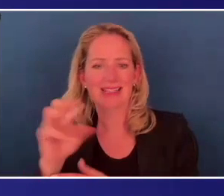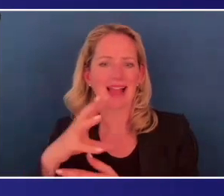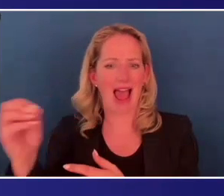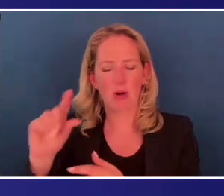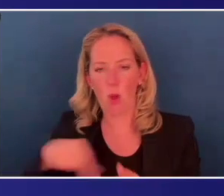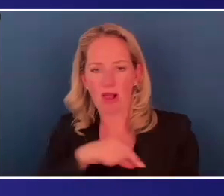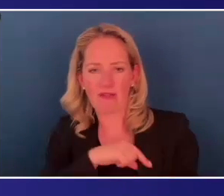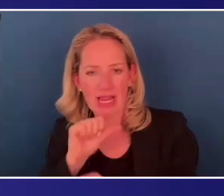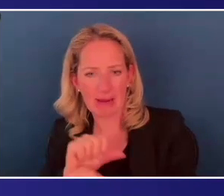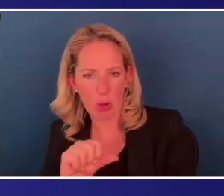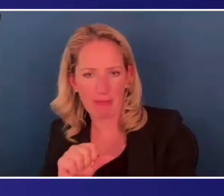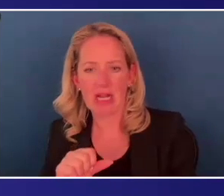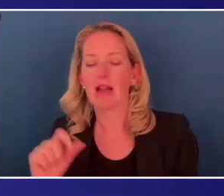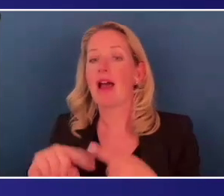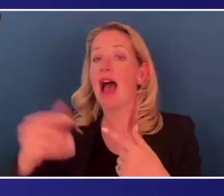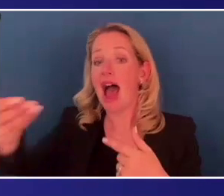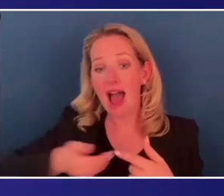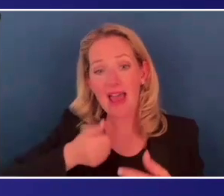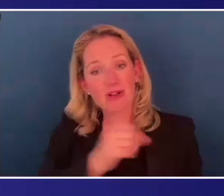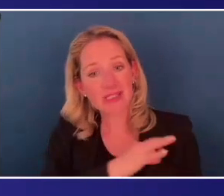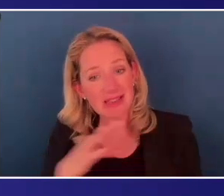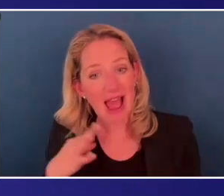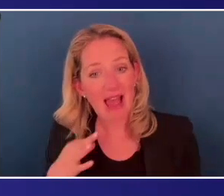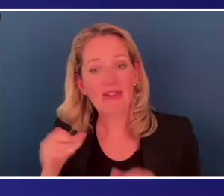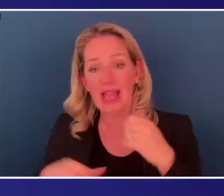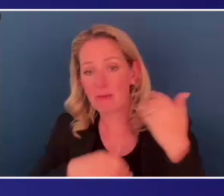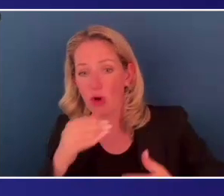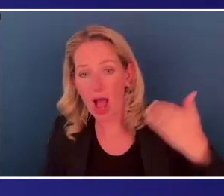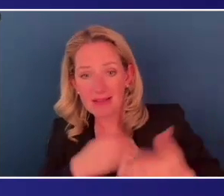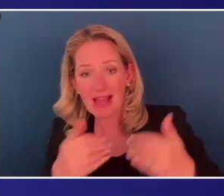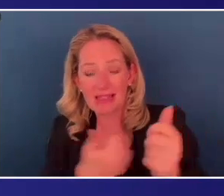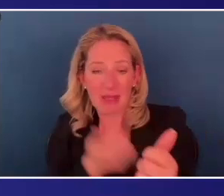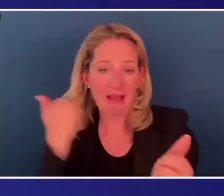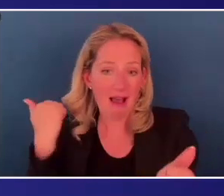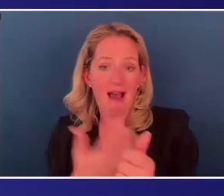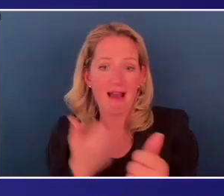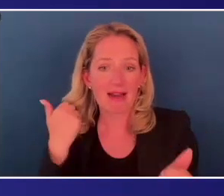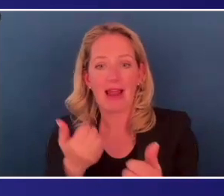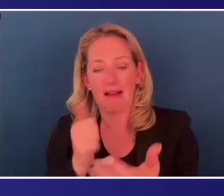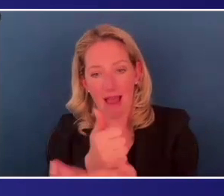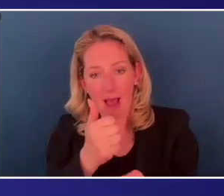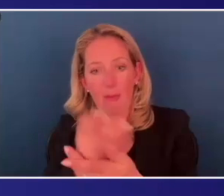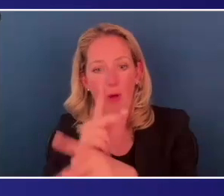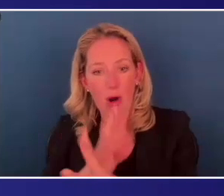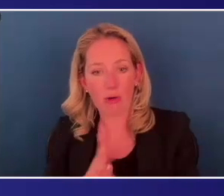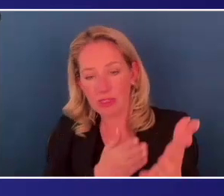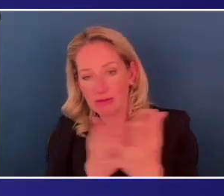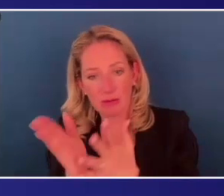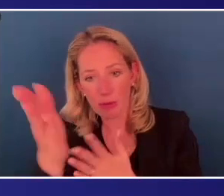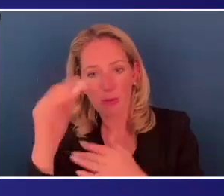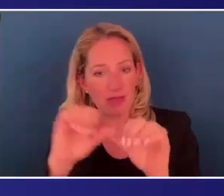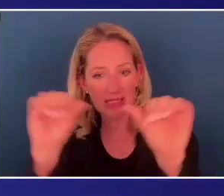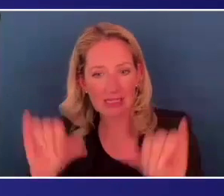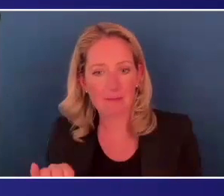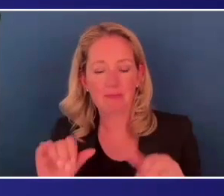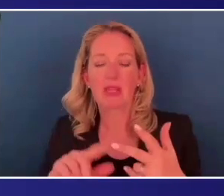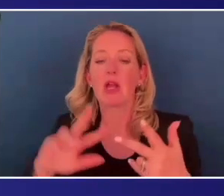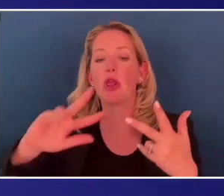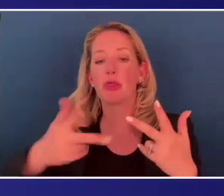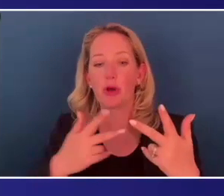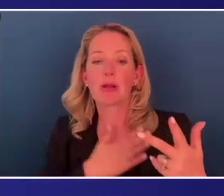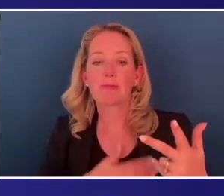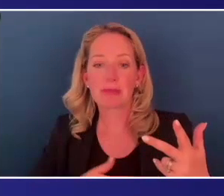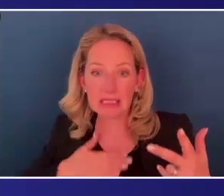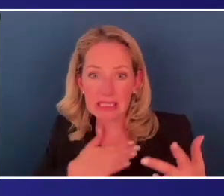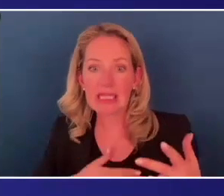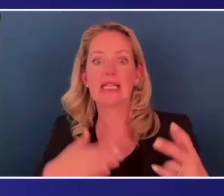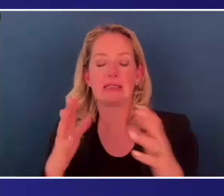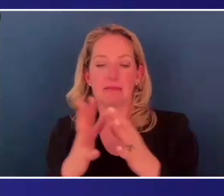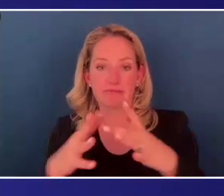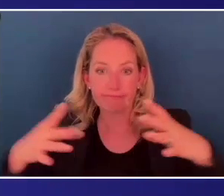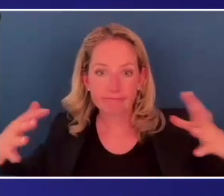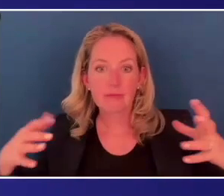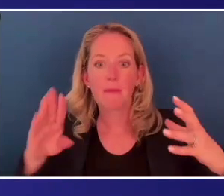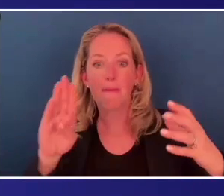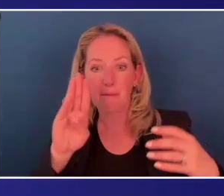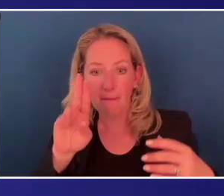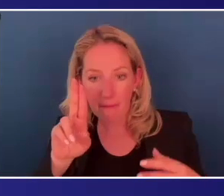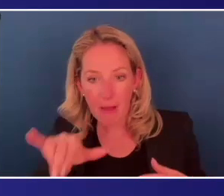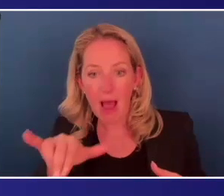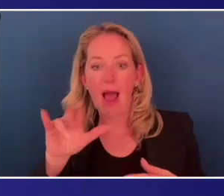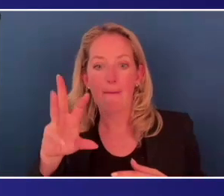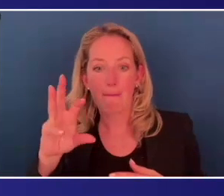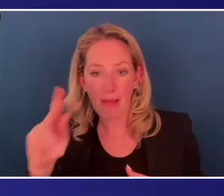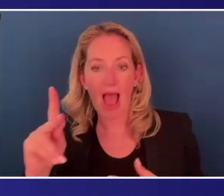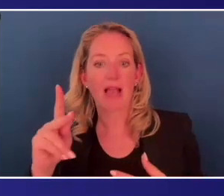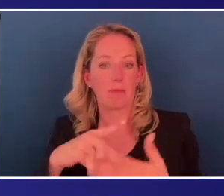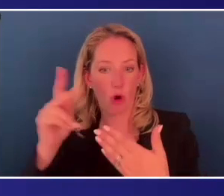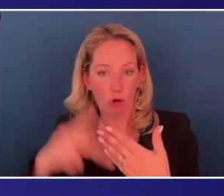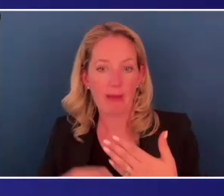Higher staff so they can process backlogs and move borrowers through this. 3 seconds. 3, rd please scale up the buy back program so that we can earn back the months help in the safe litigation.